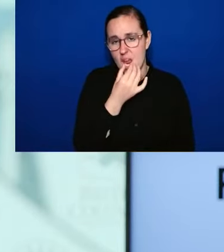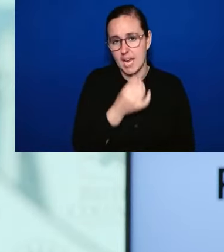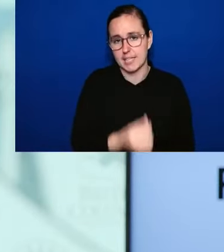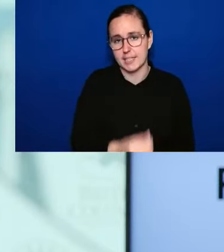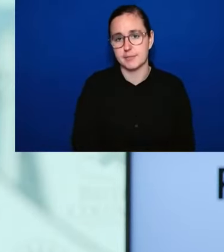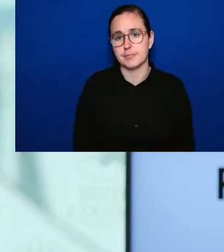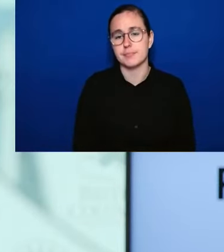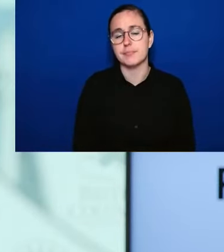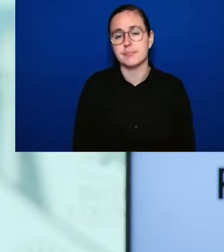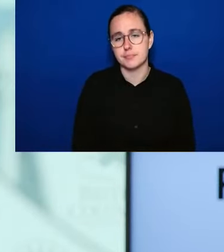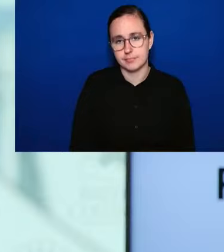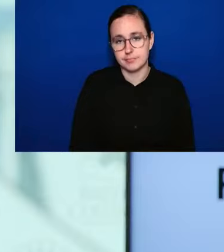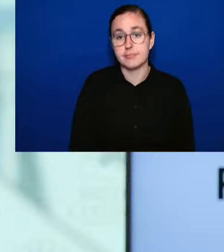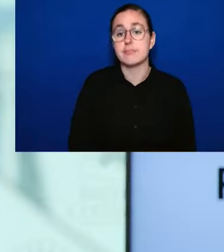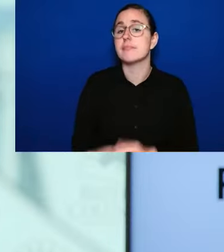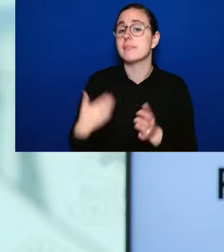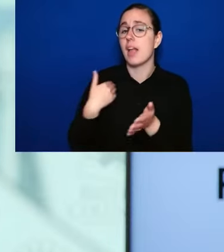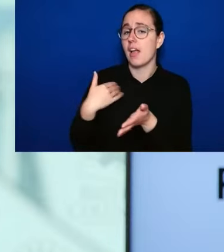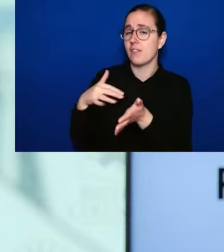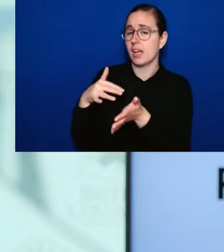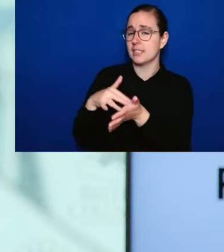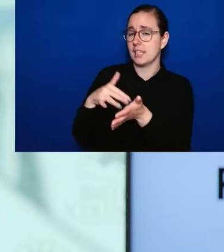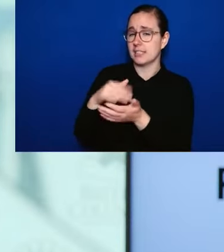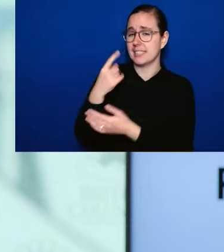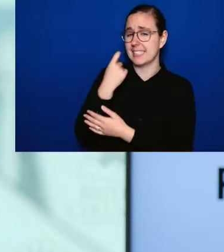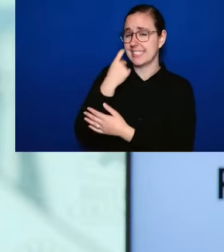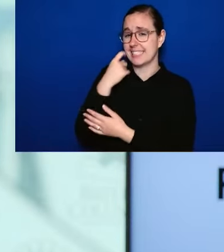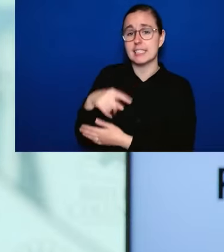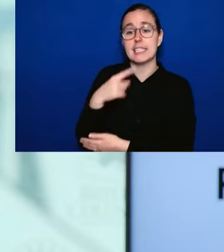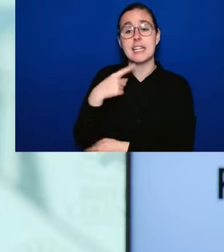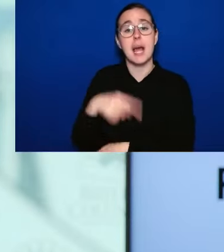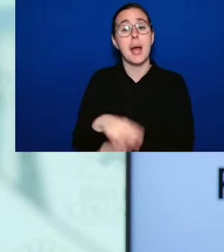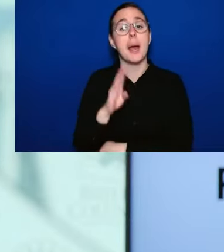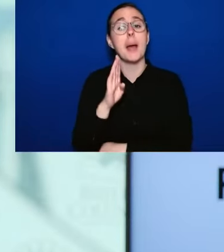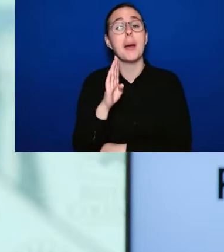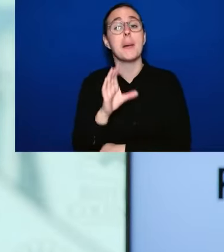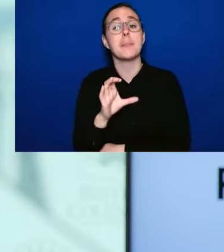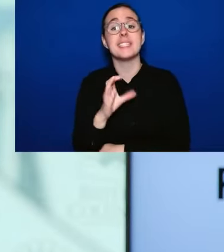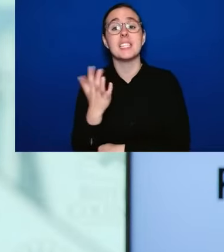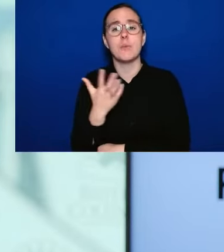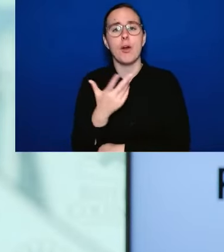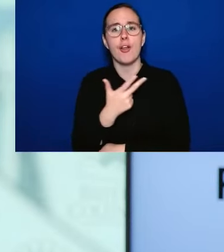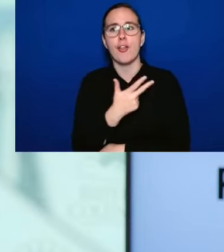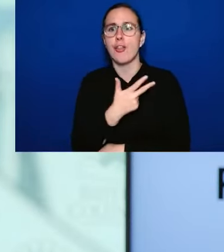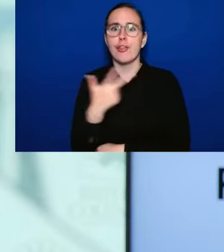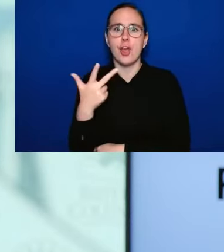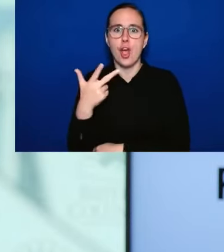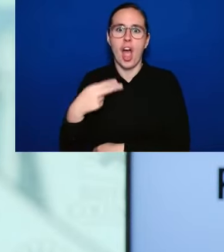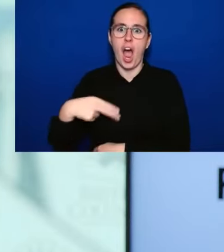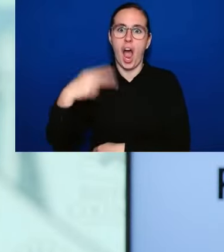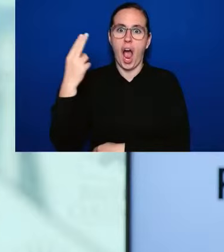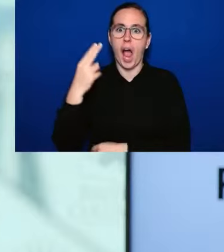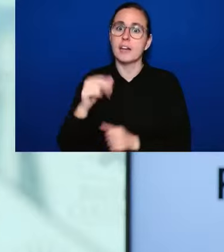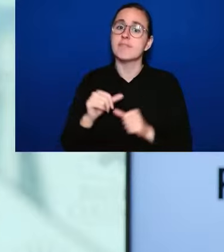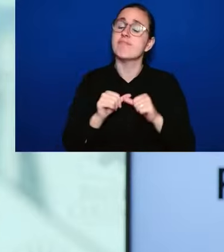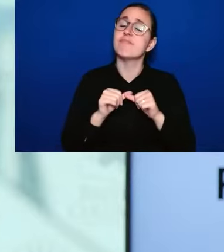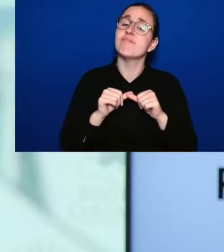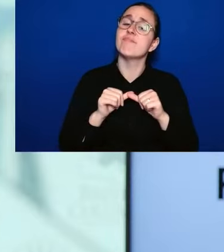life expectancy in the world after sixty five. And that is wonderful news if you're you